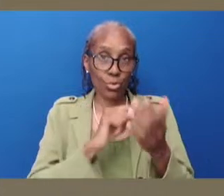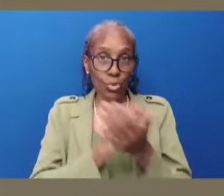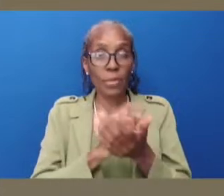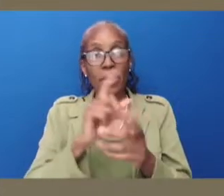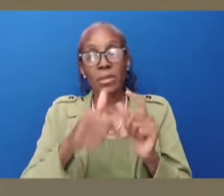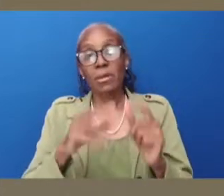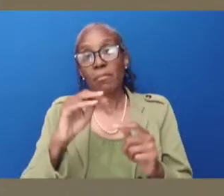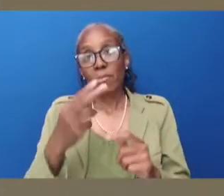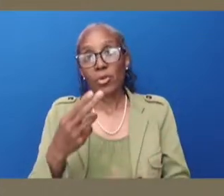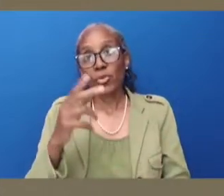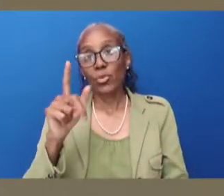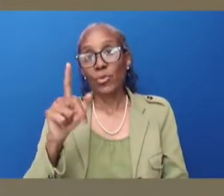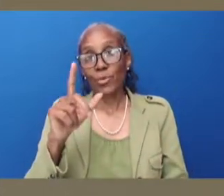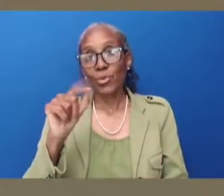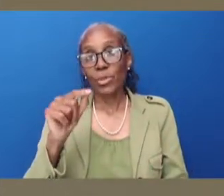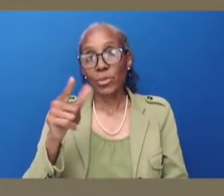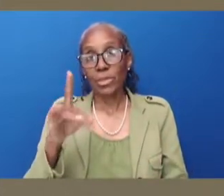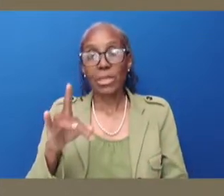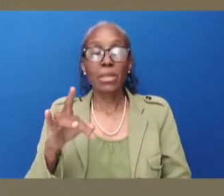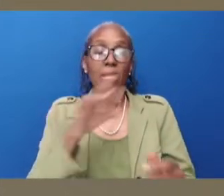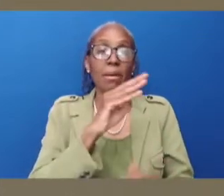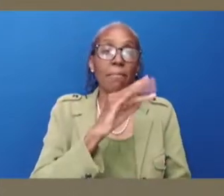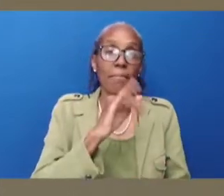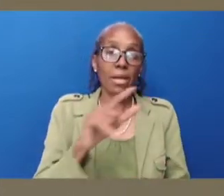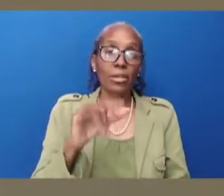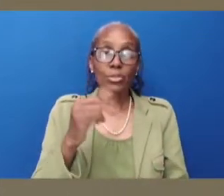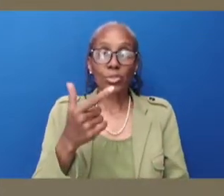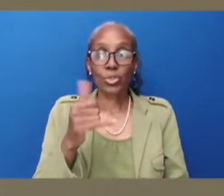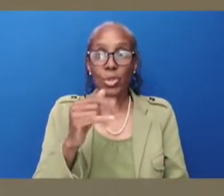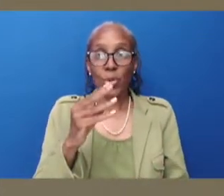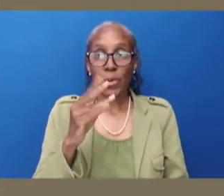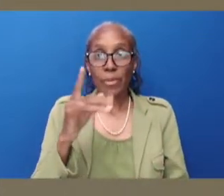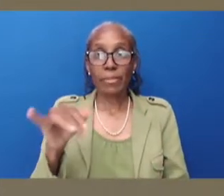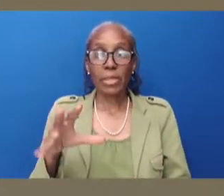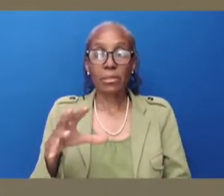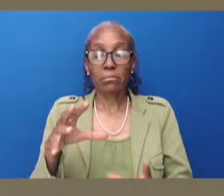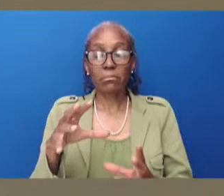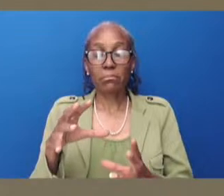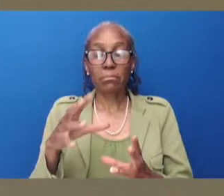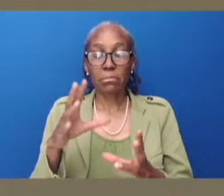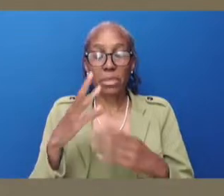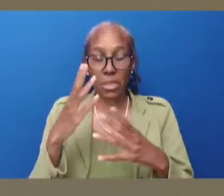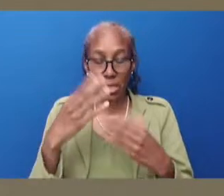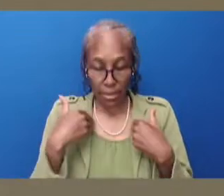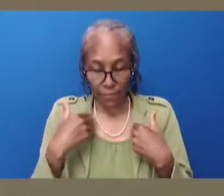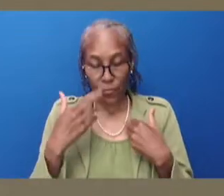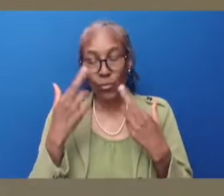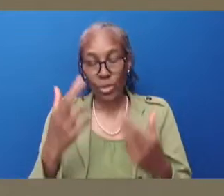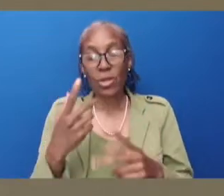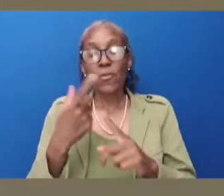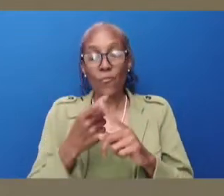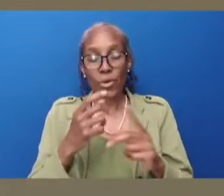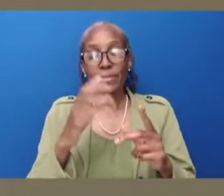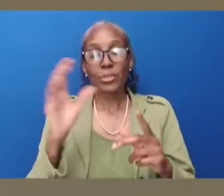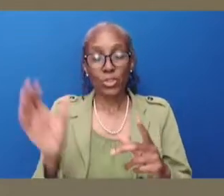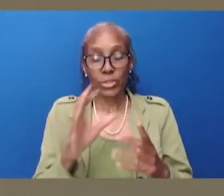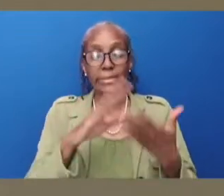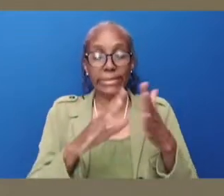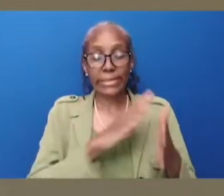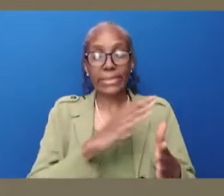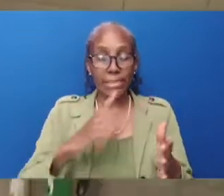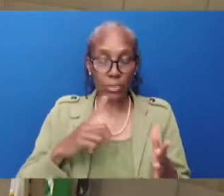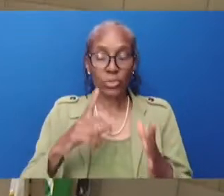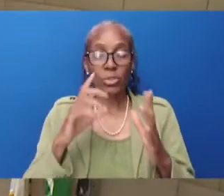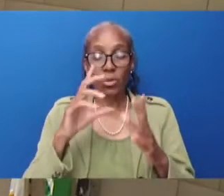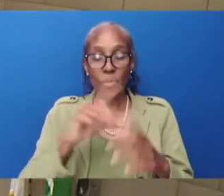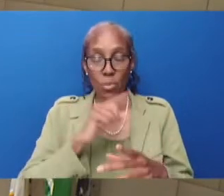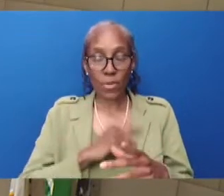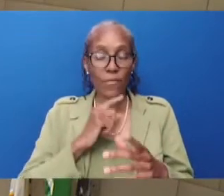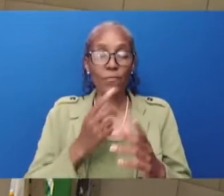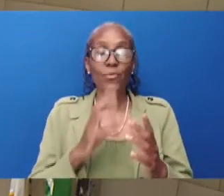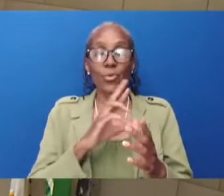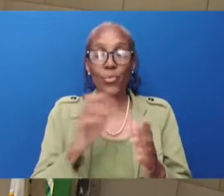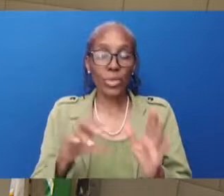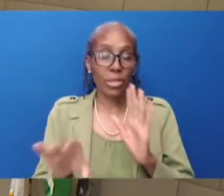FOR 1-3 YEAR TERM, TIRING MARCHY